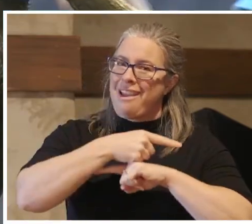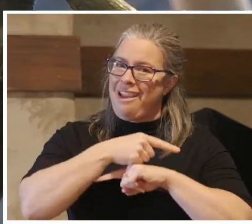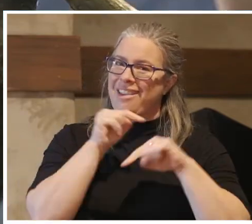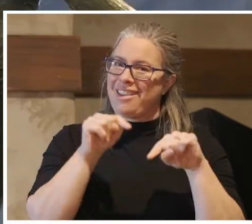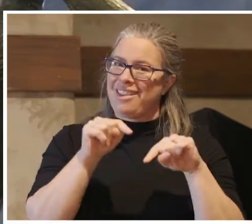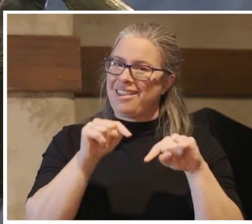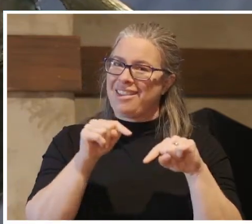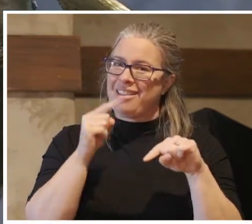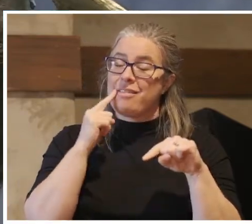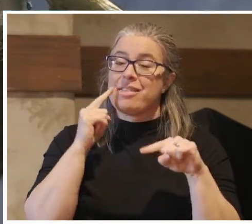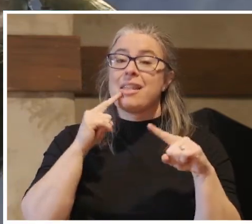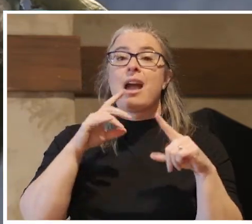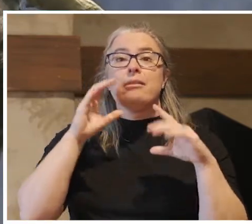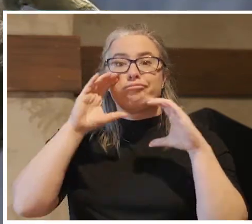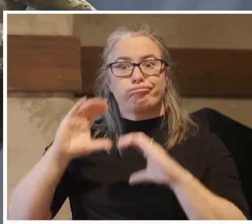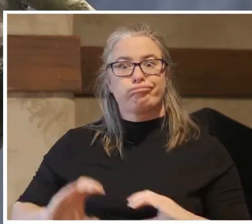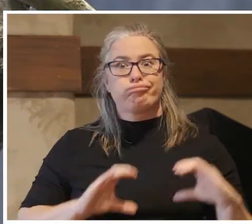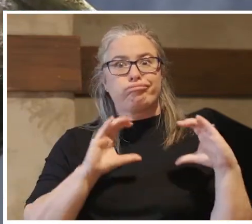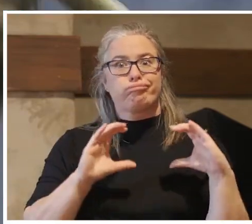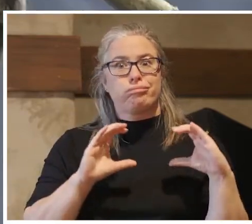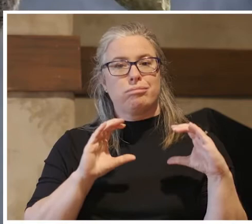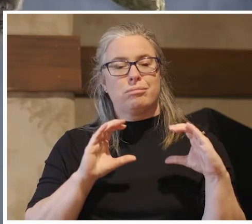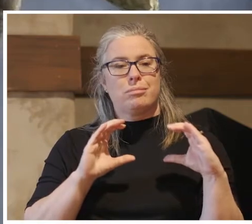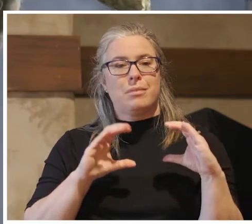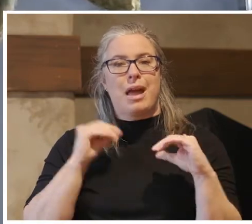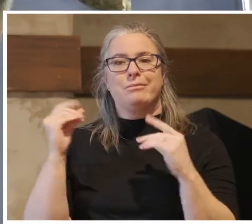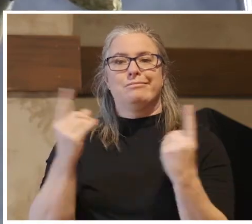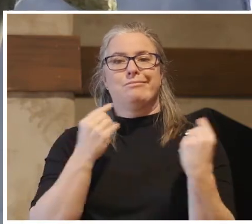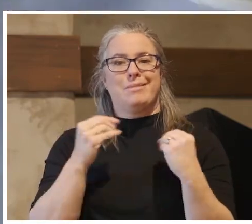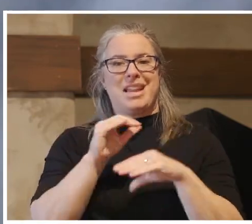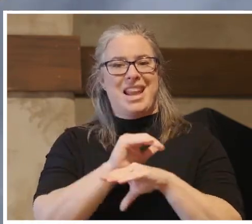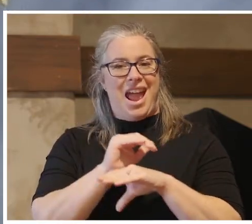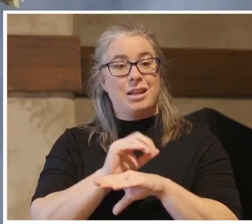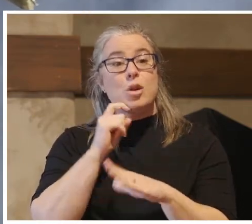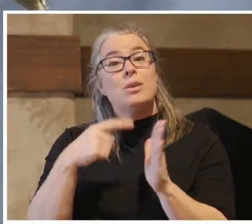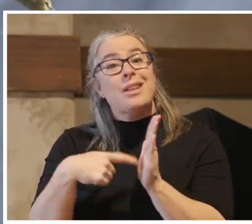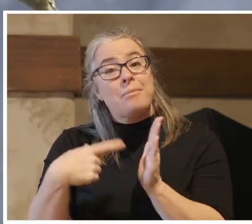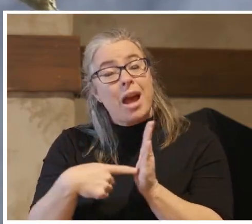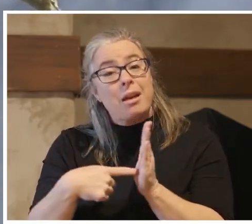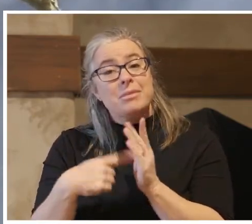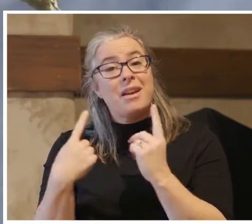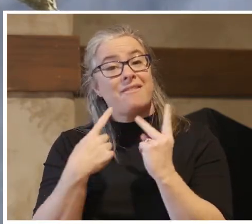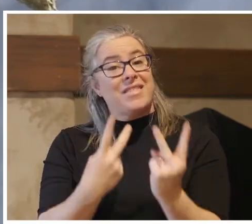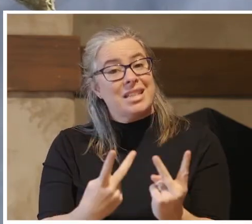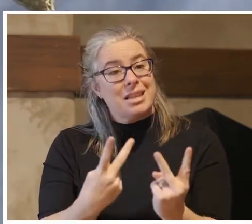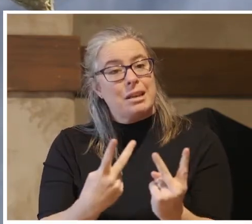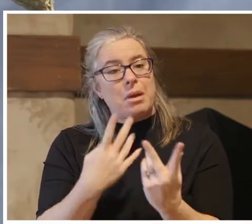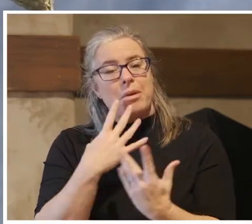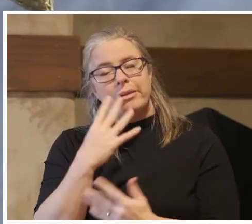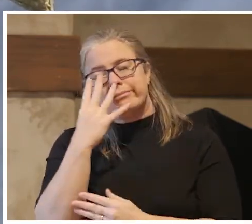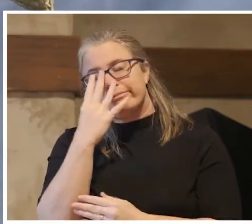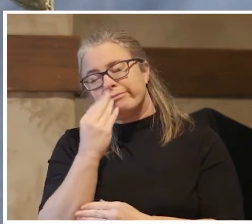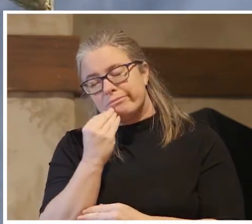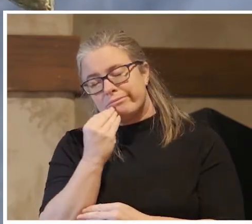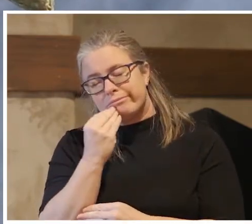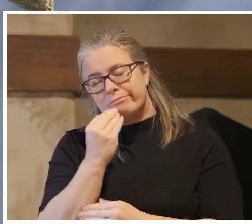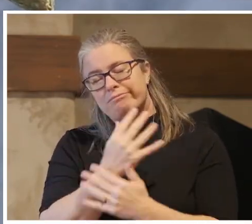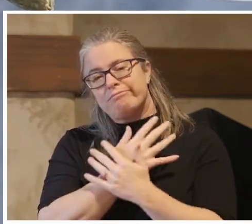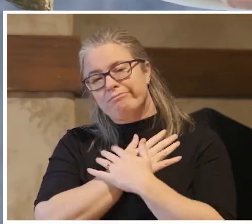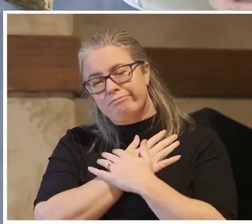'cause they're nocturnal, they come out at night. So sometimes when you come to visit, she might be having her rest.